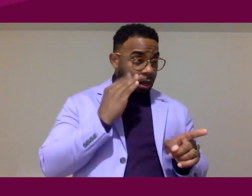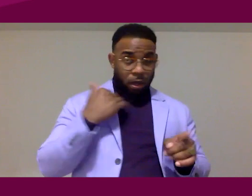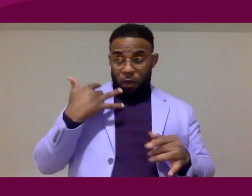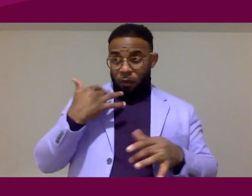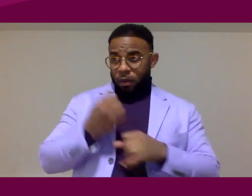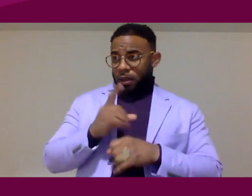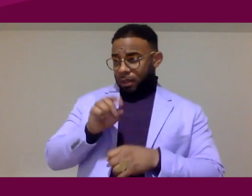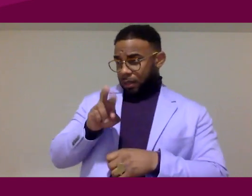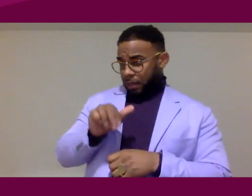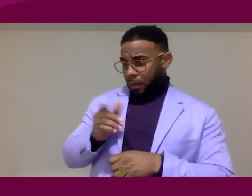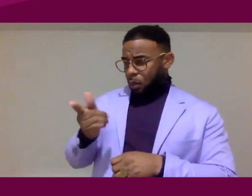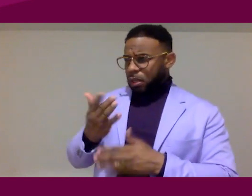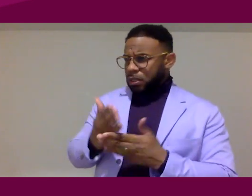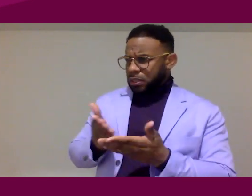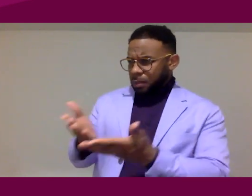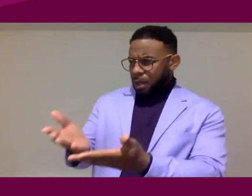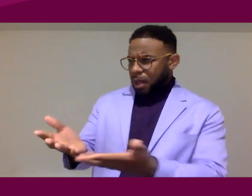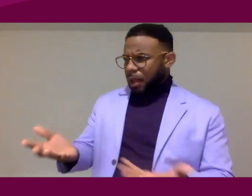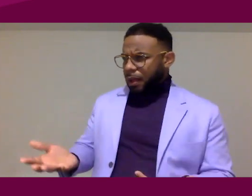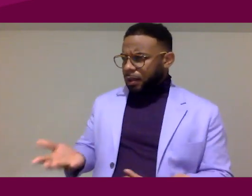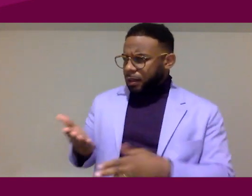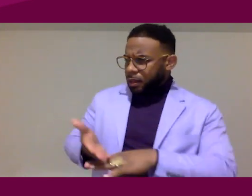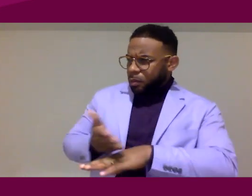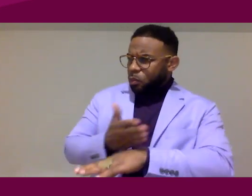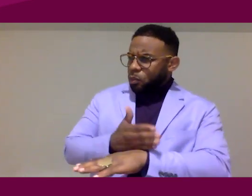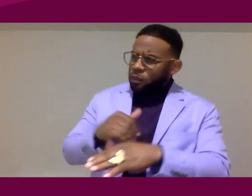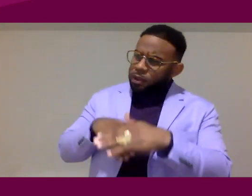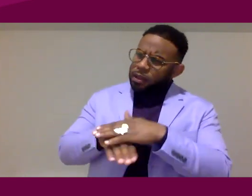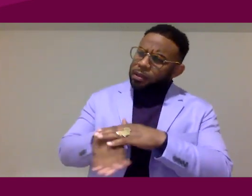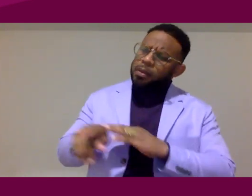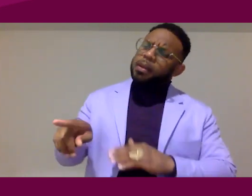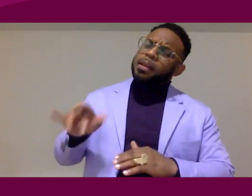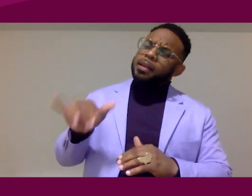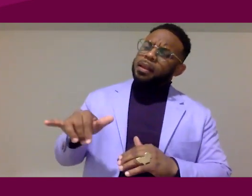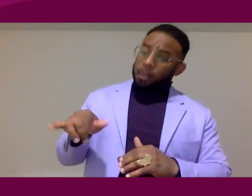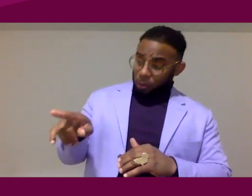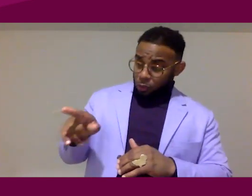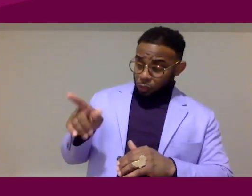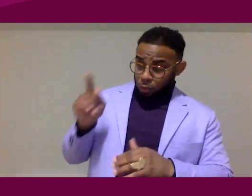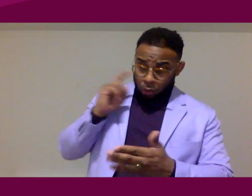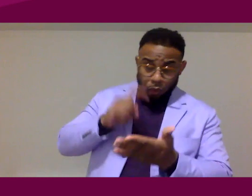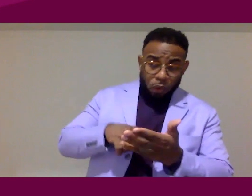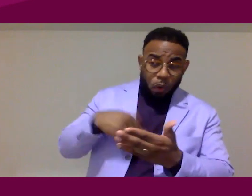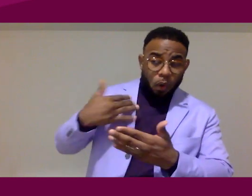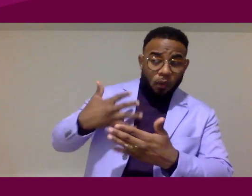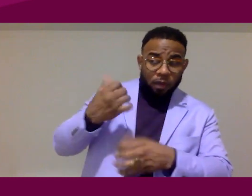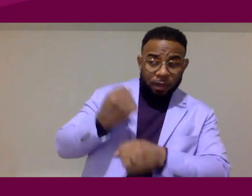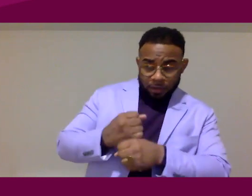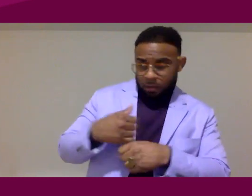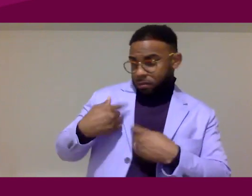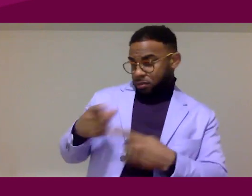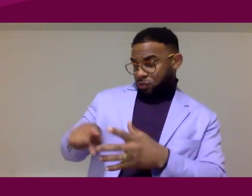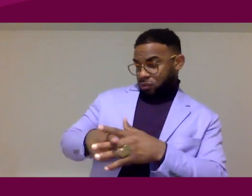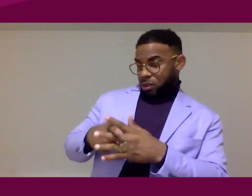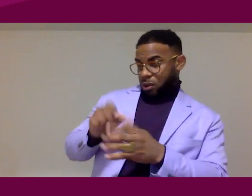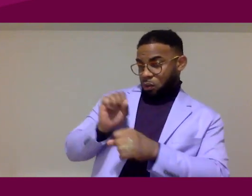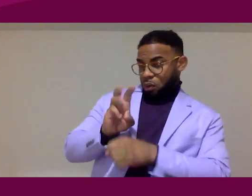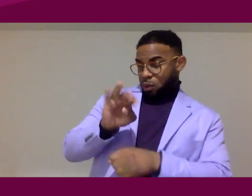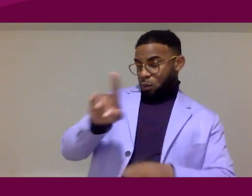Deborah, what are some improvements in accessibility that you've observed over the years since you've started working at WID?